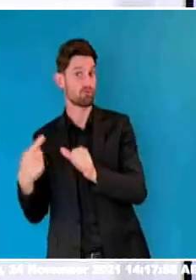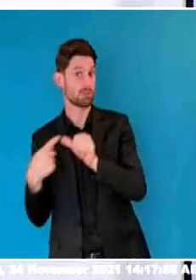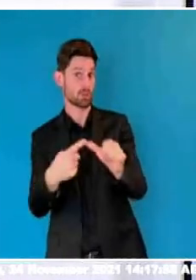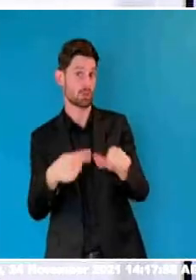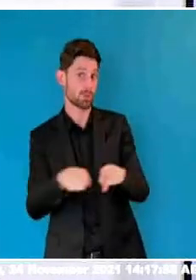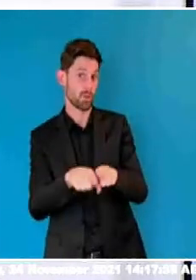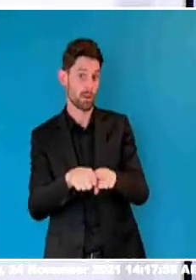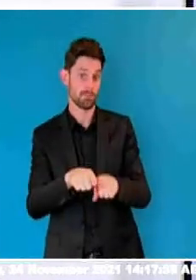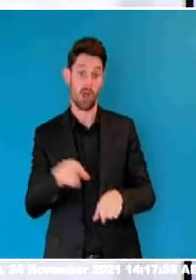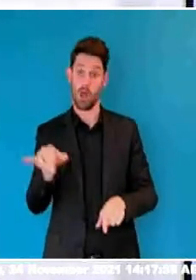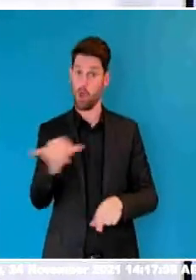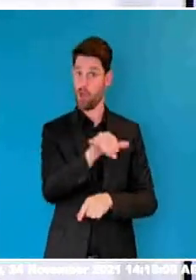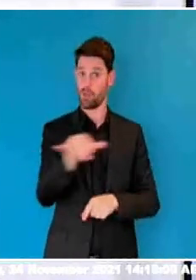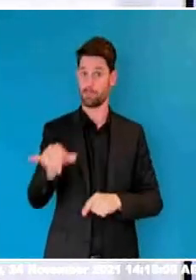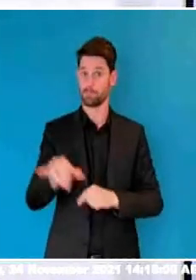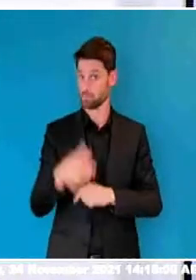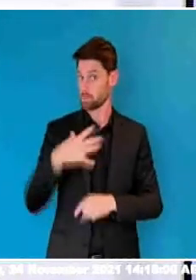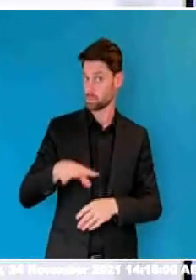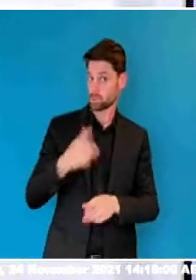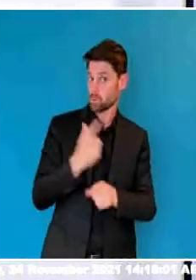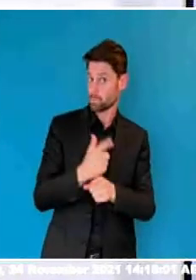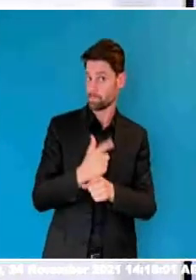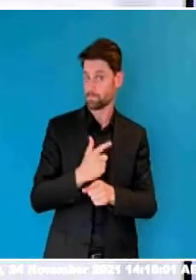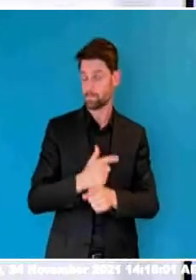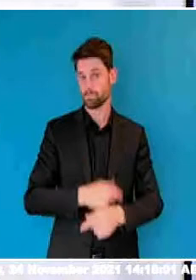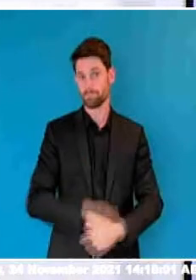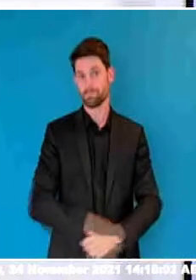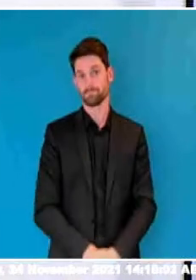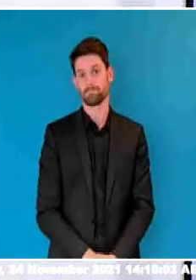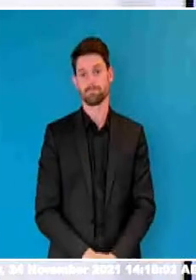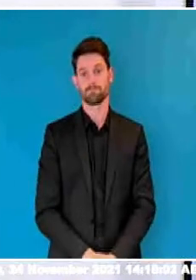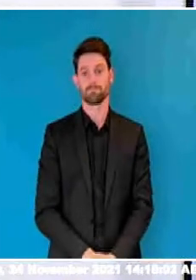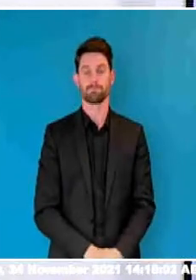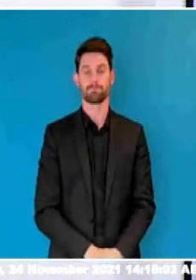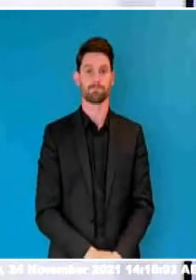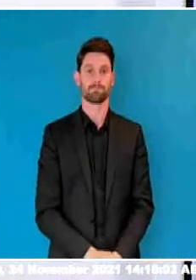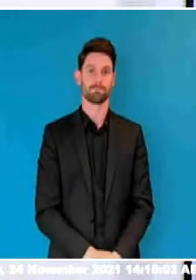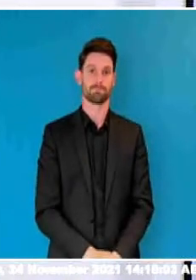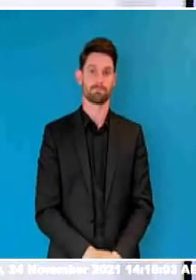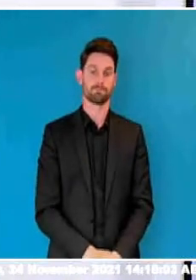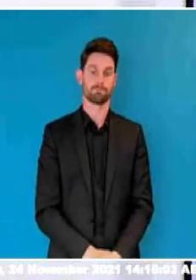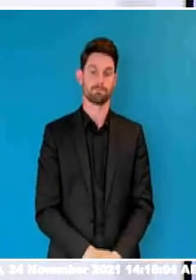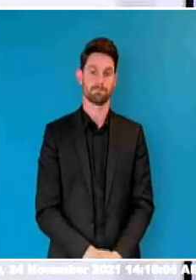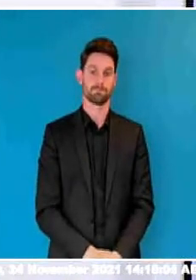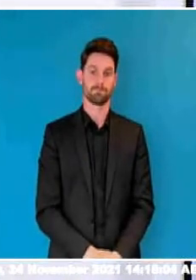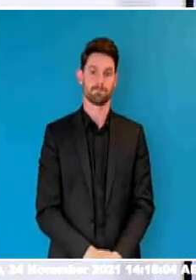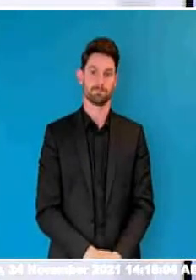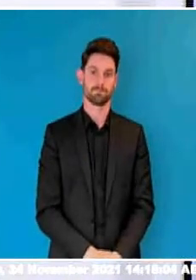Do either of you have a view as to why that myth continues to exist?